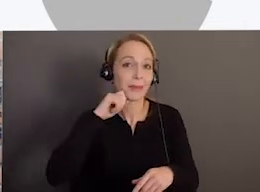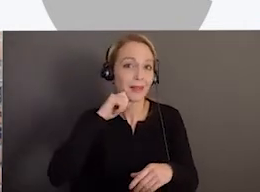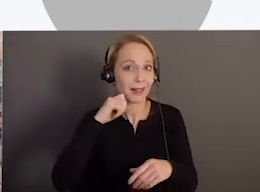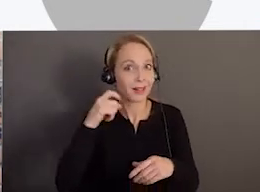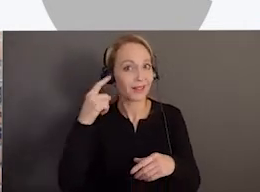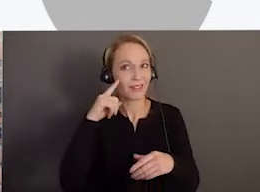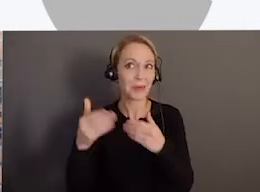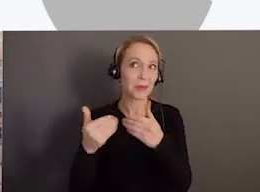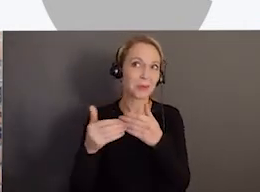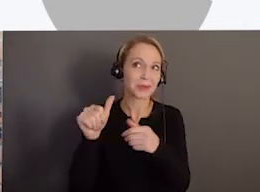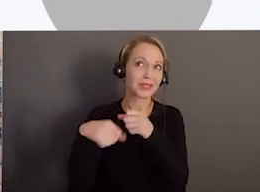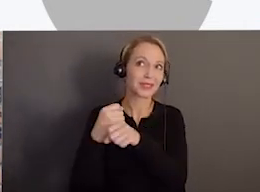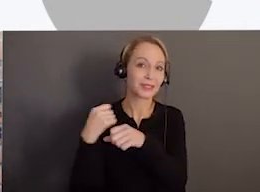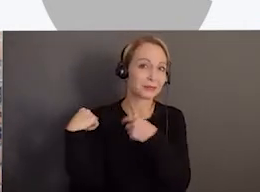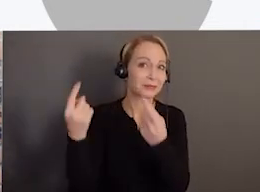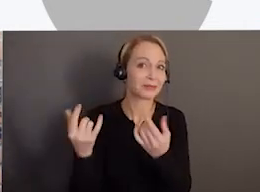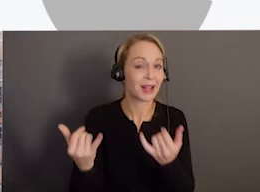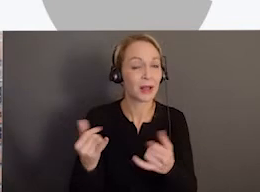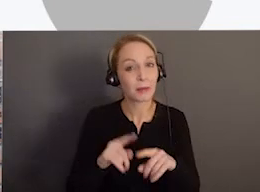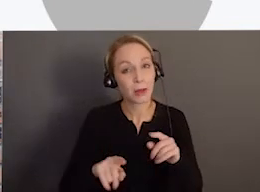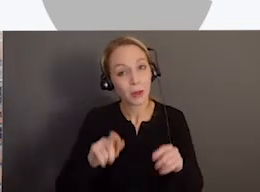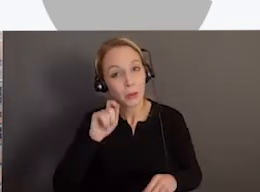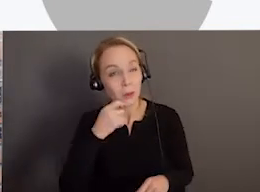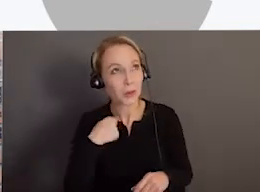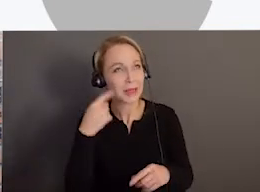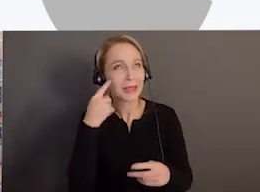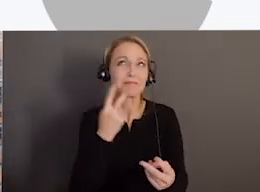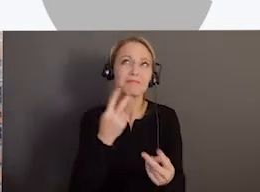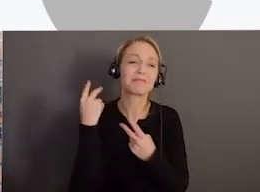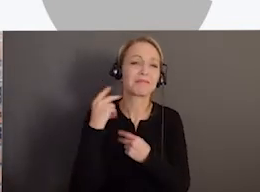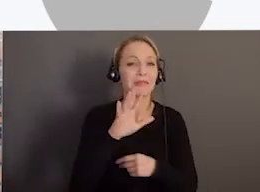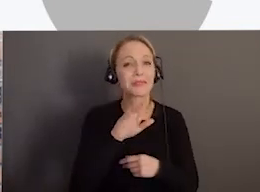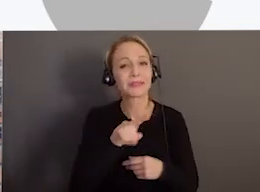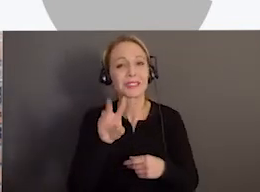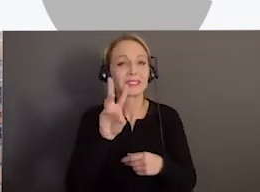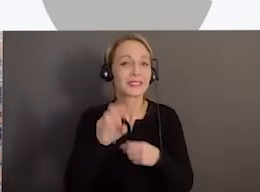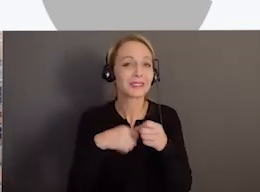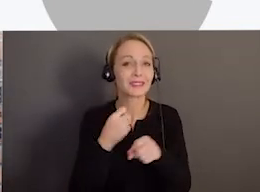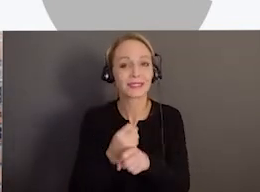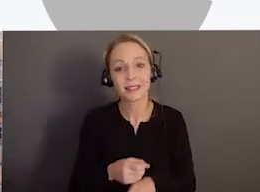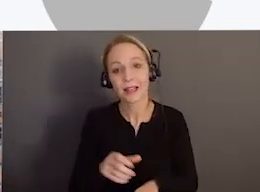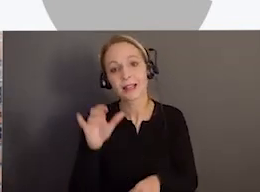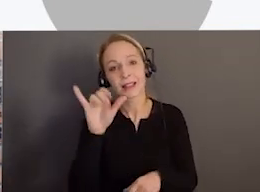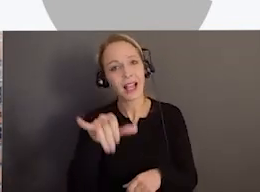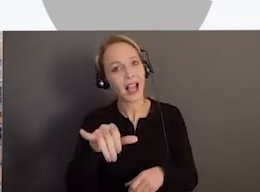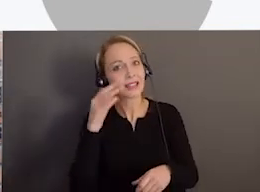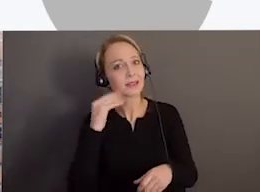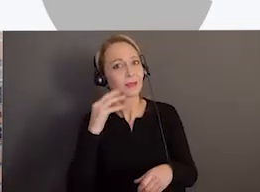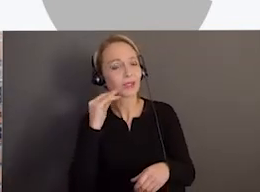WHAT IS COOL OVER THE LAST FIVE TO SIX YEARSS AND THESE